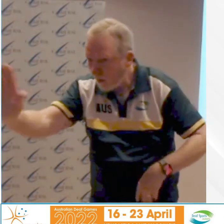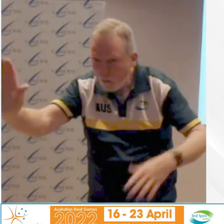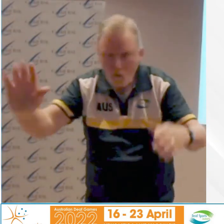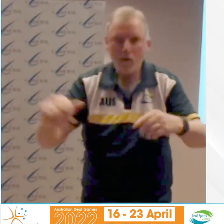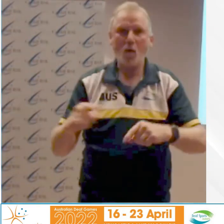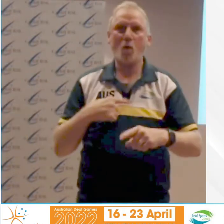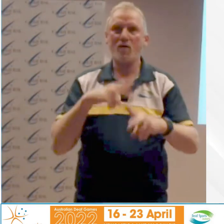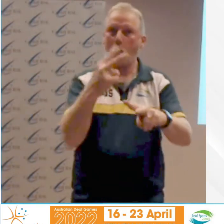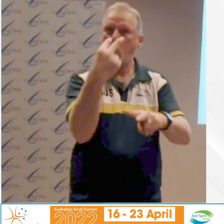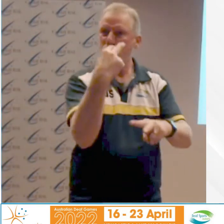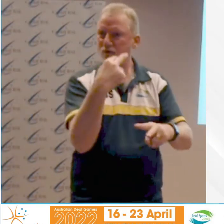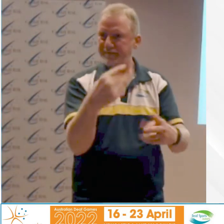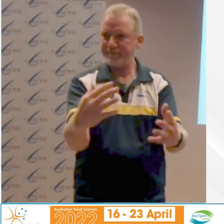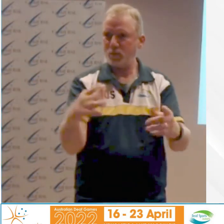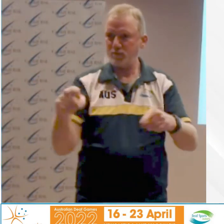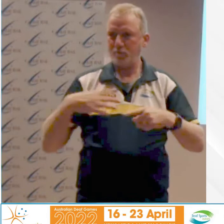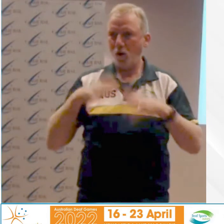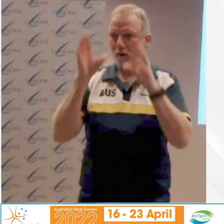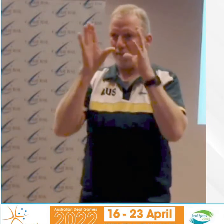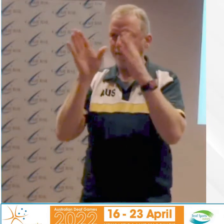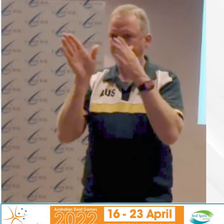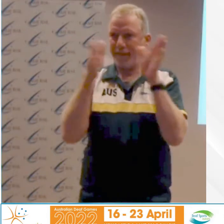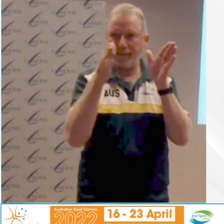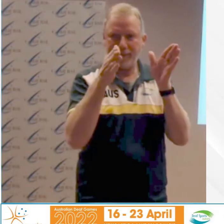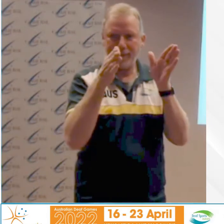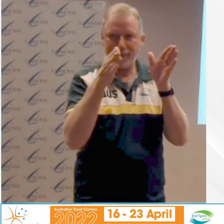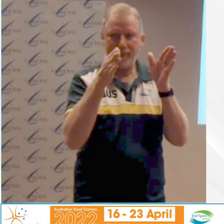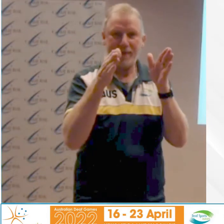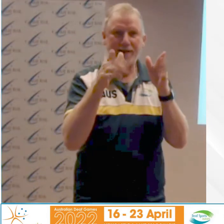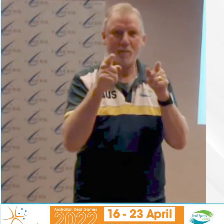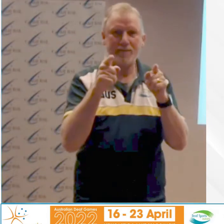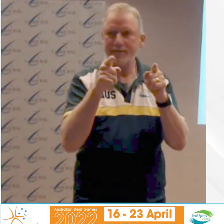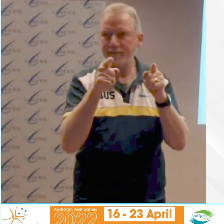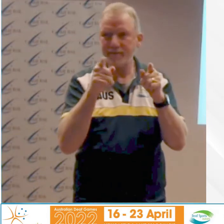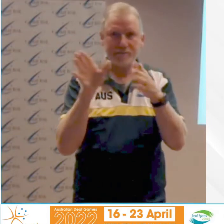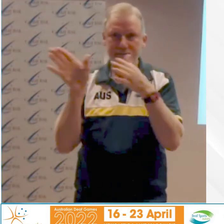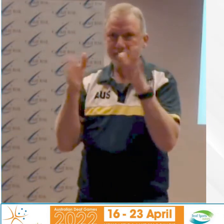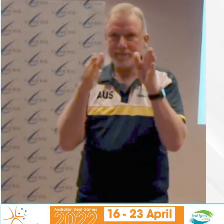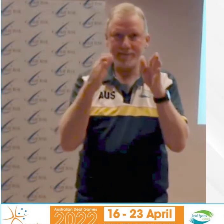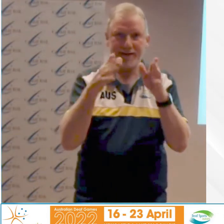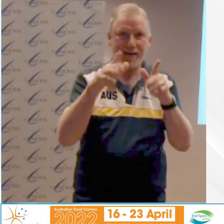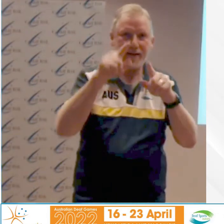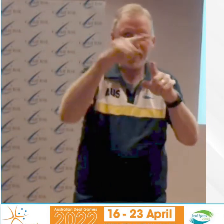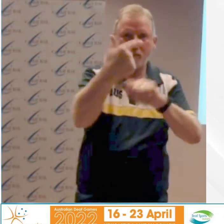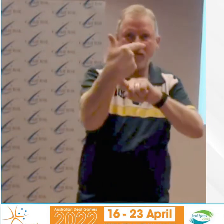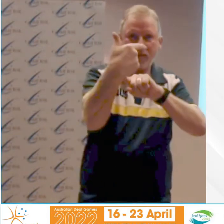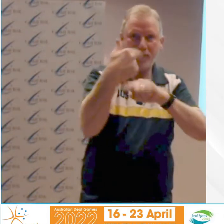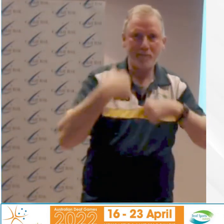how many people have got online so you might see my eye sometimes move towards the camera